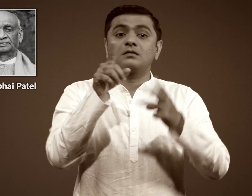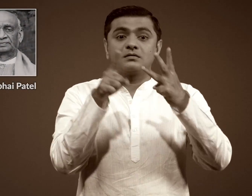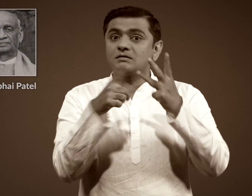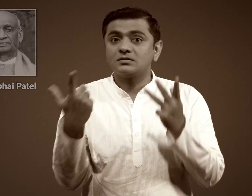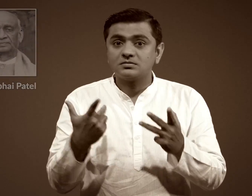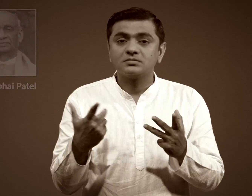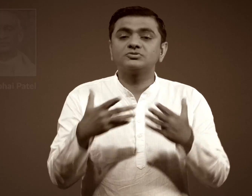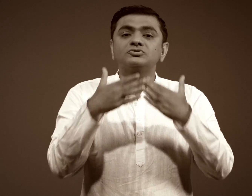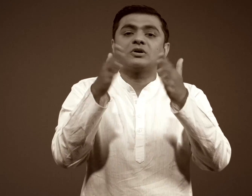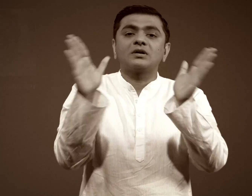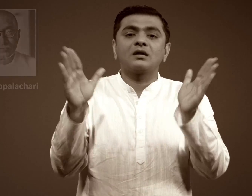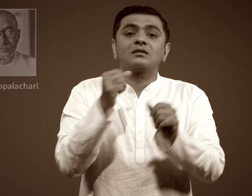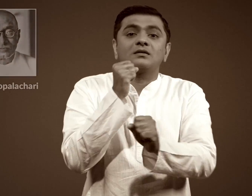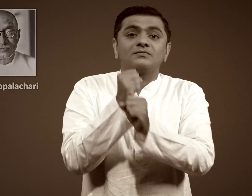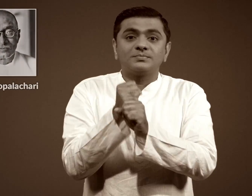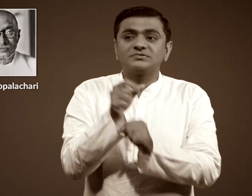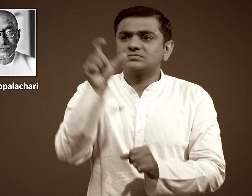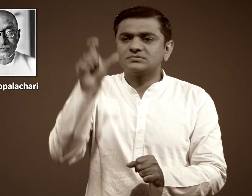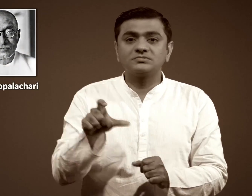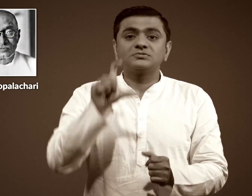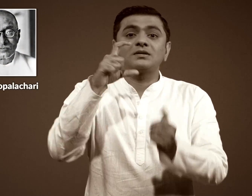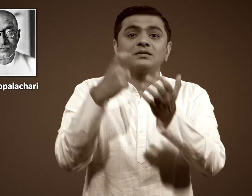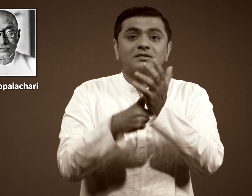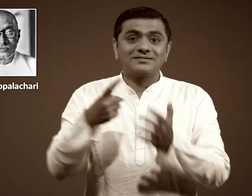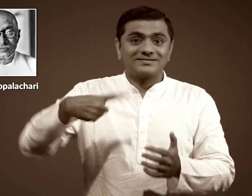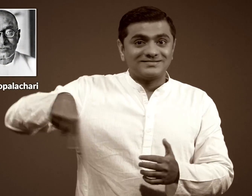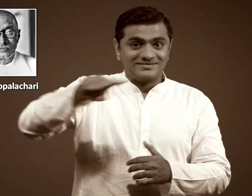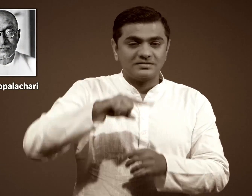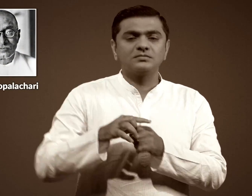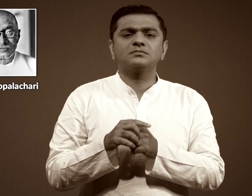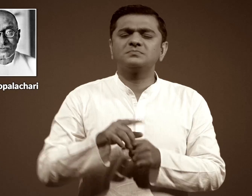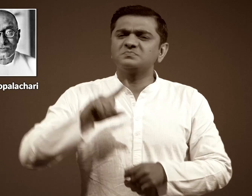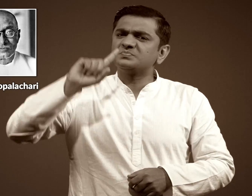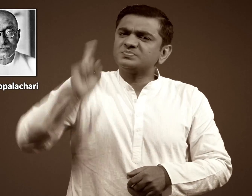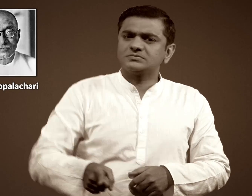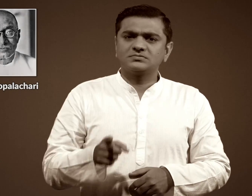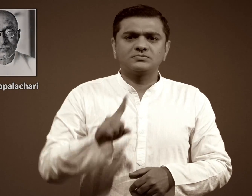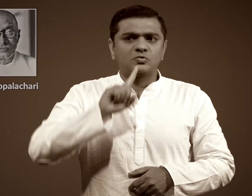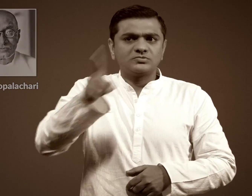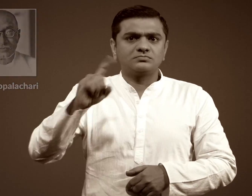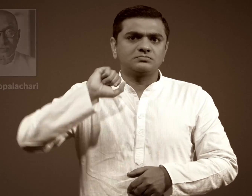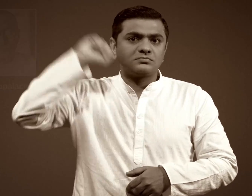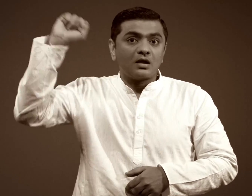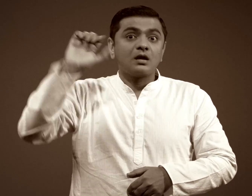and the Governor-General C. Rajagopalachari all said Godse will be hanged.